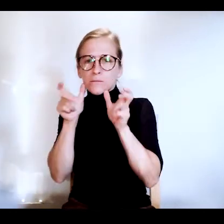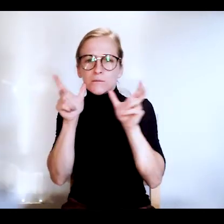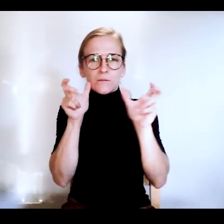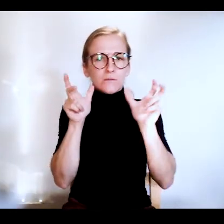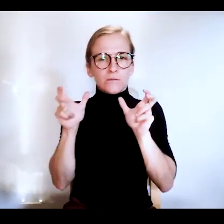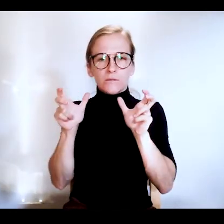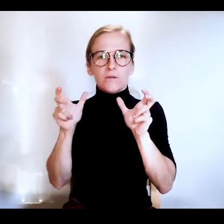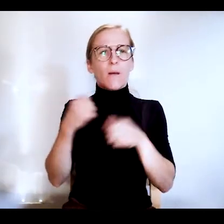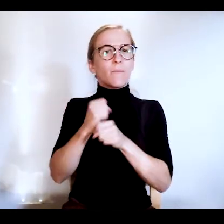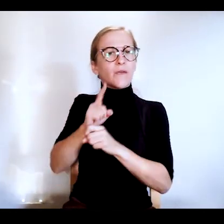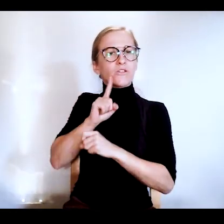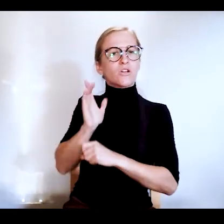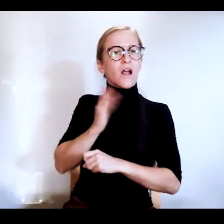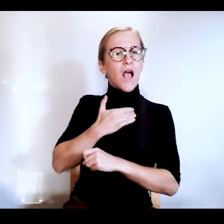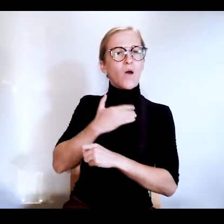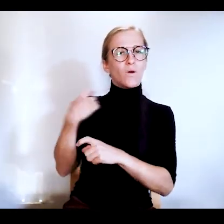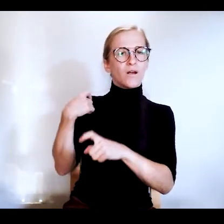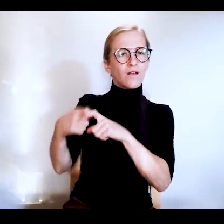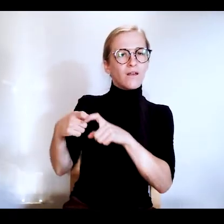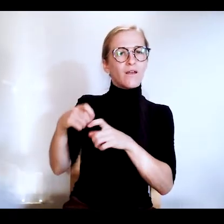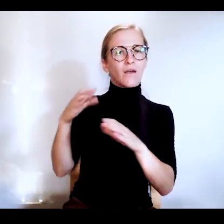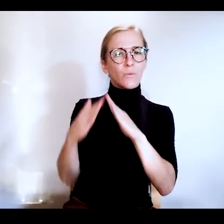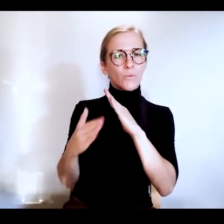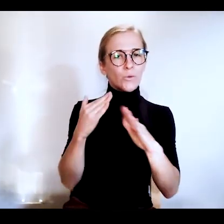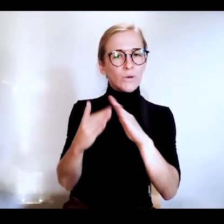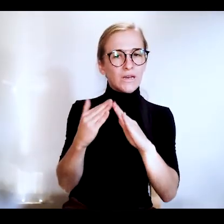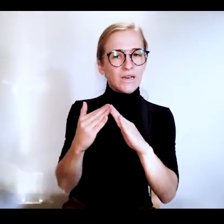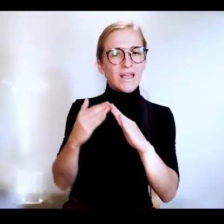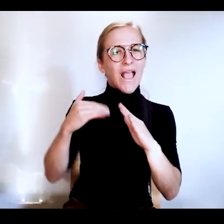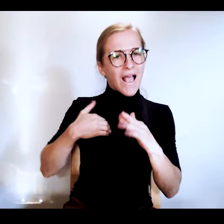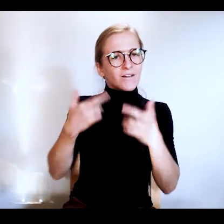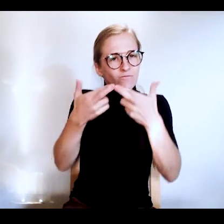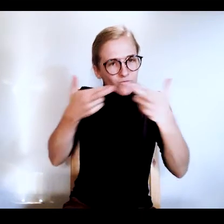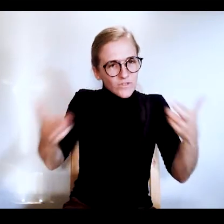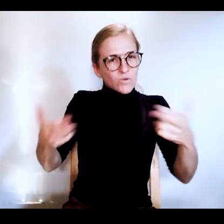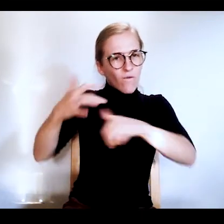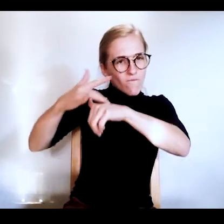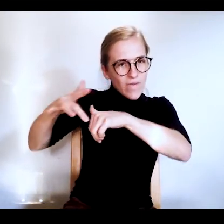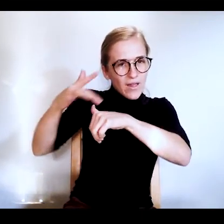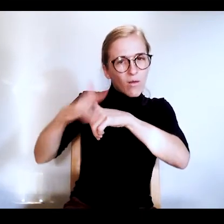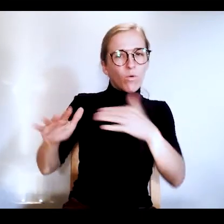and ensure our veteran Latino community has those resources